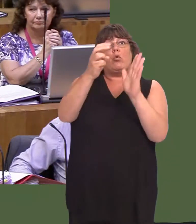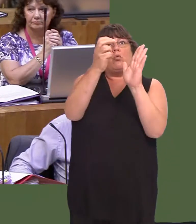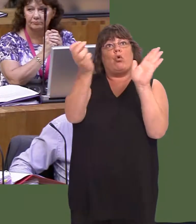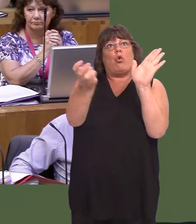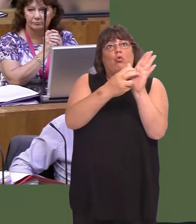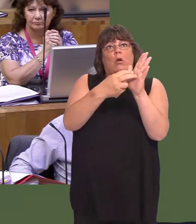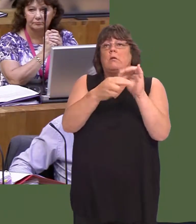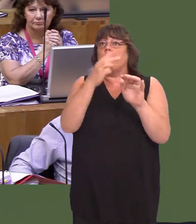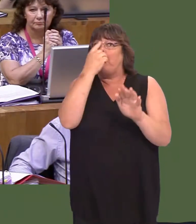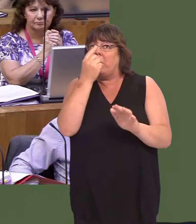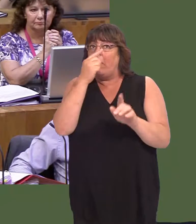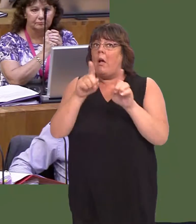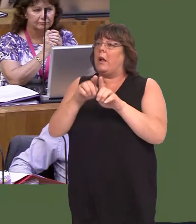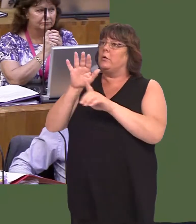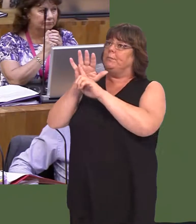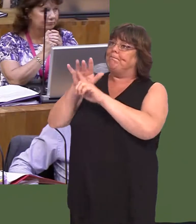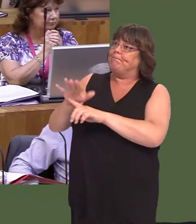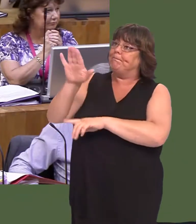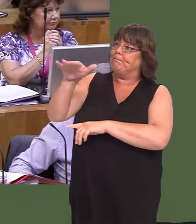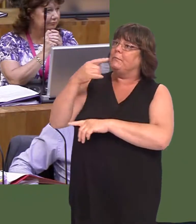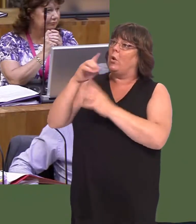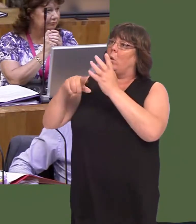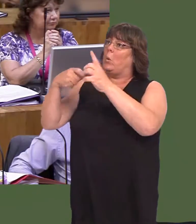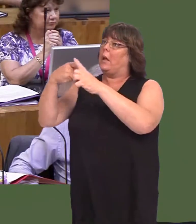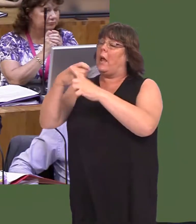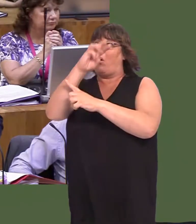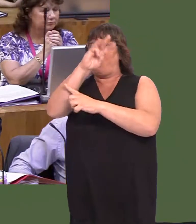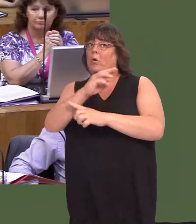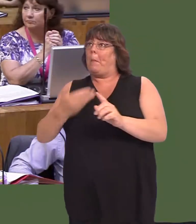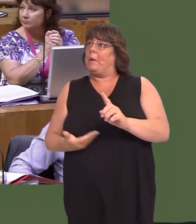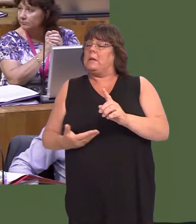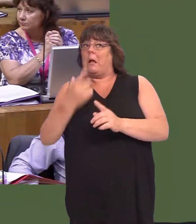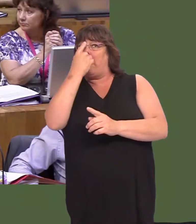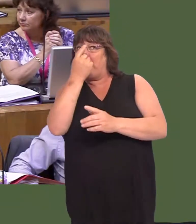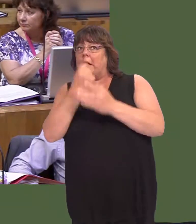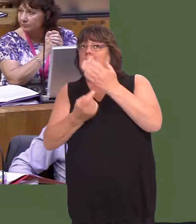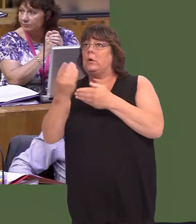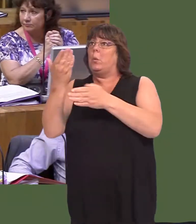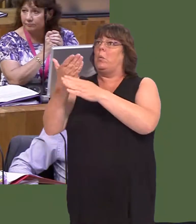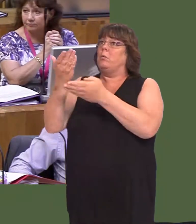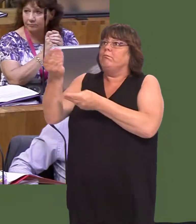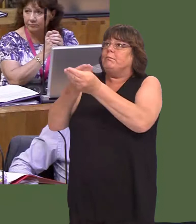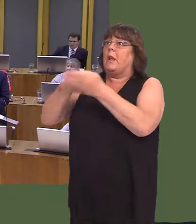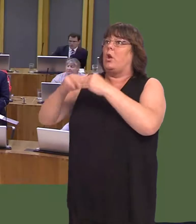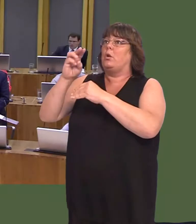to press on the UK Government that they should not reduce the ability of Welsh businesses to do business in Europe in the future.